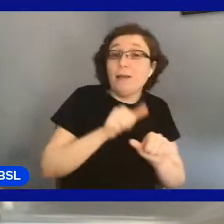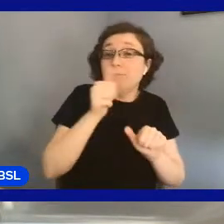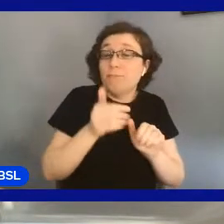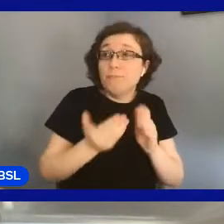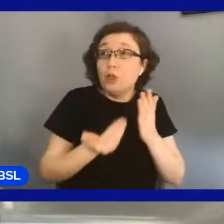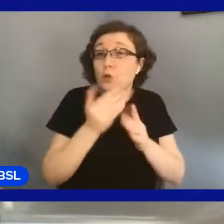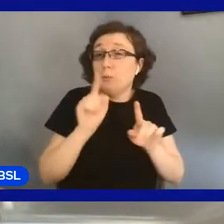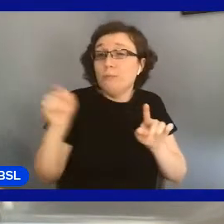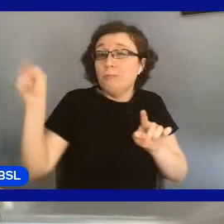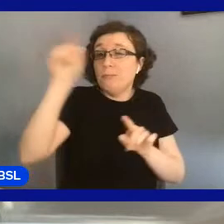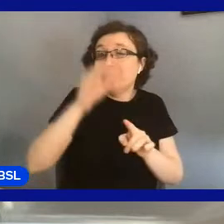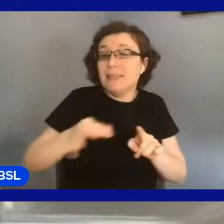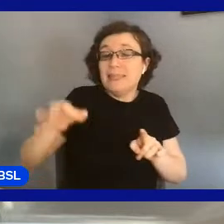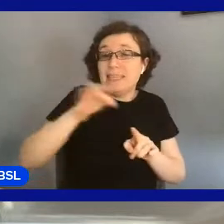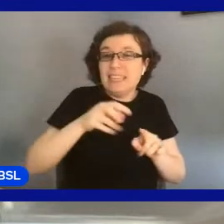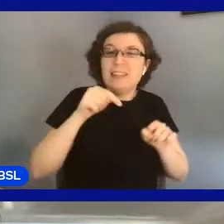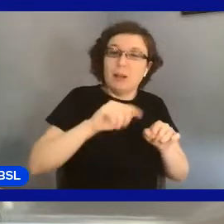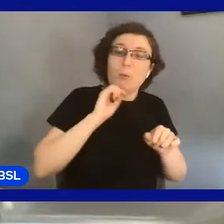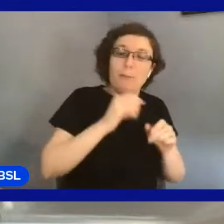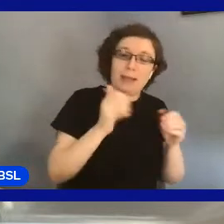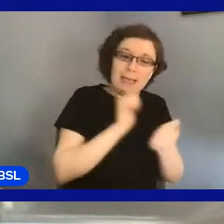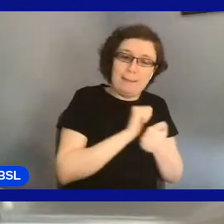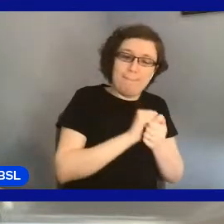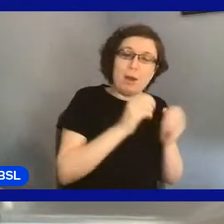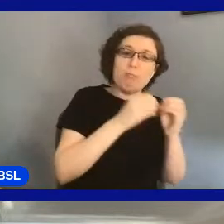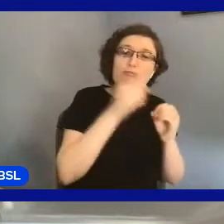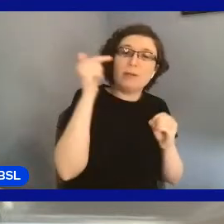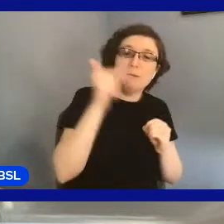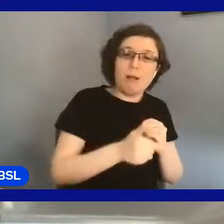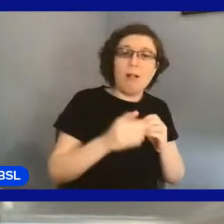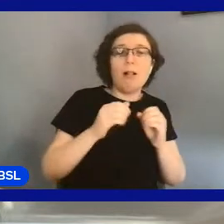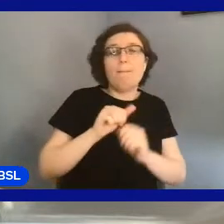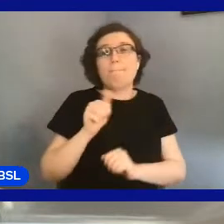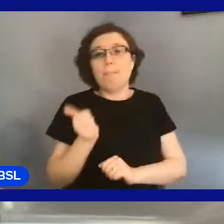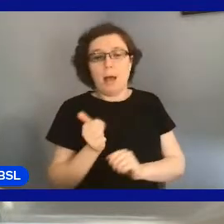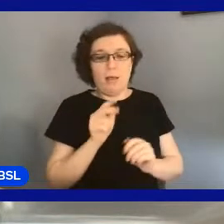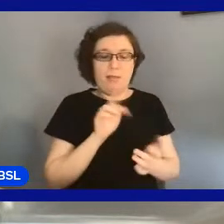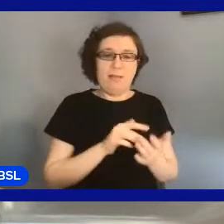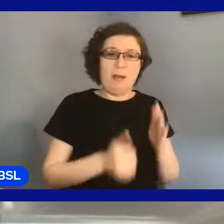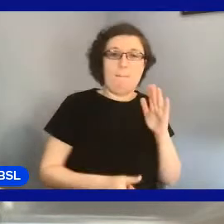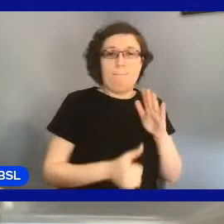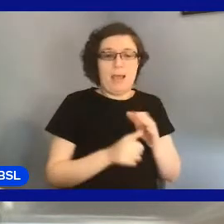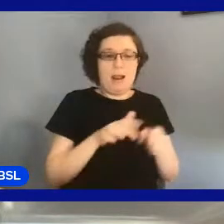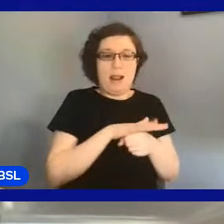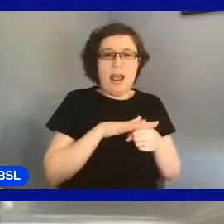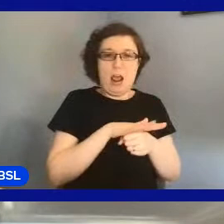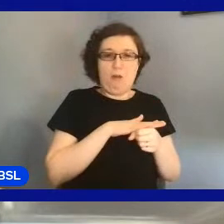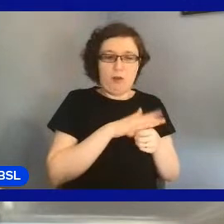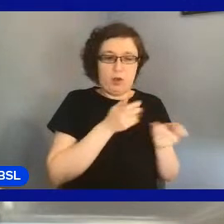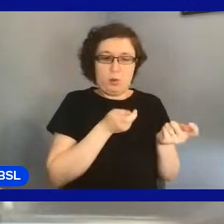just testing, lots and lots of testing. It goes live on May 28, so we have a really good